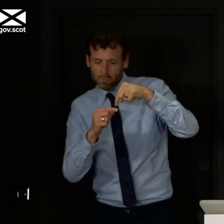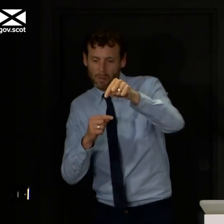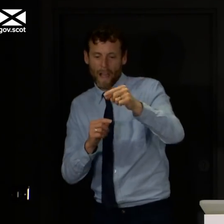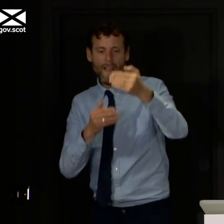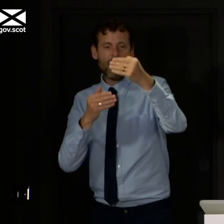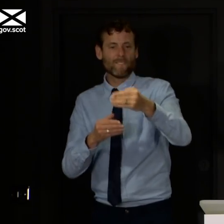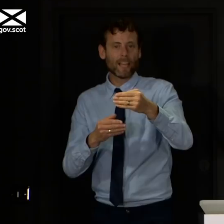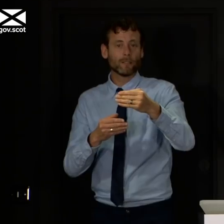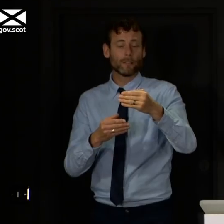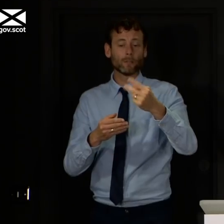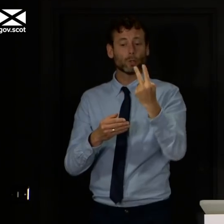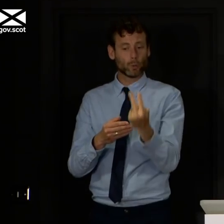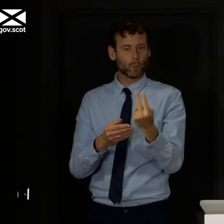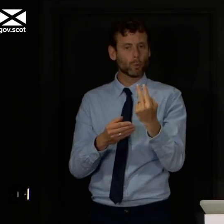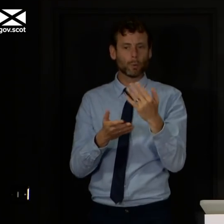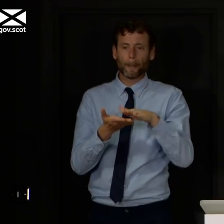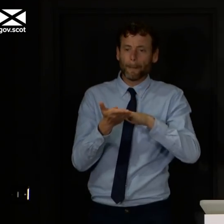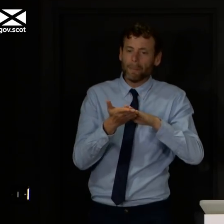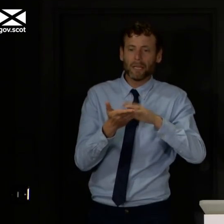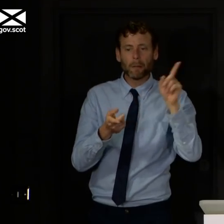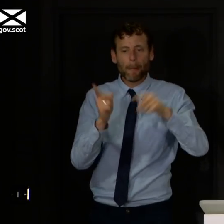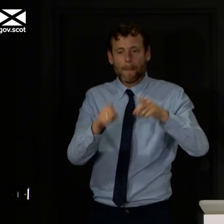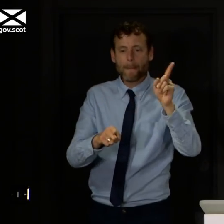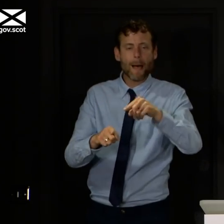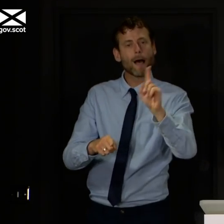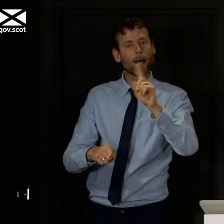lockdown measures. I'm very hopeful we will be able to take some significant steps forward